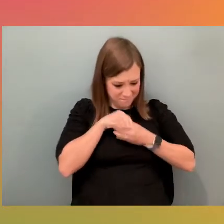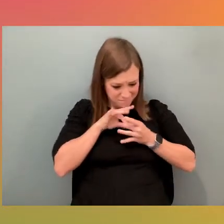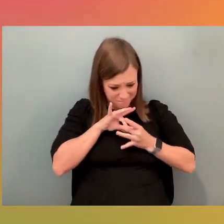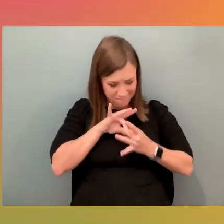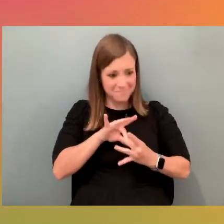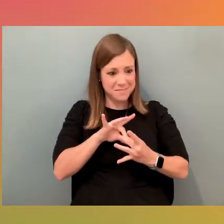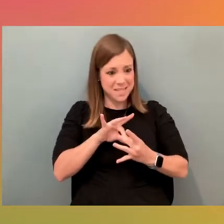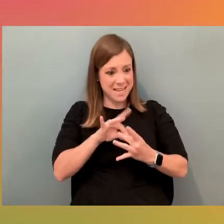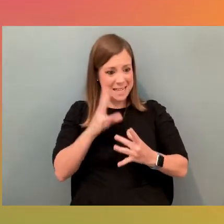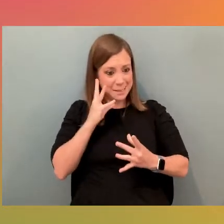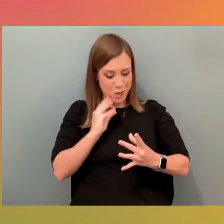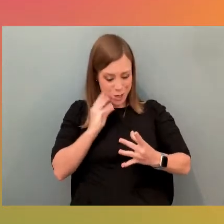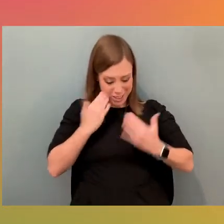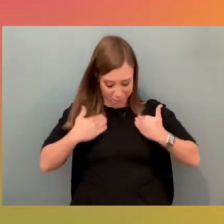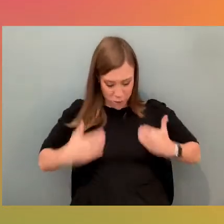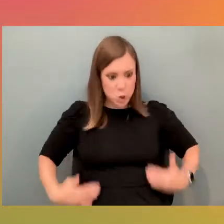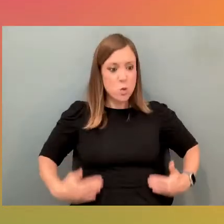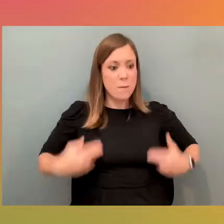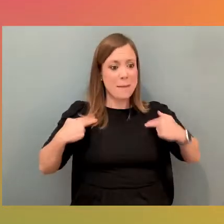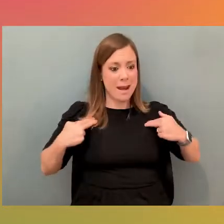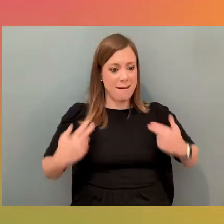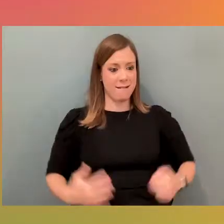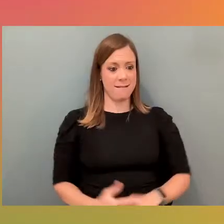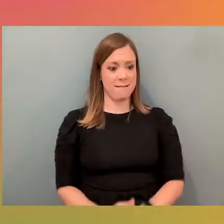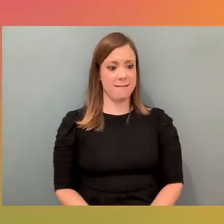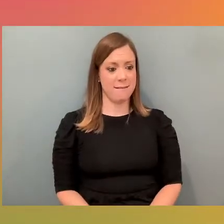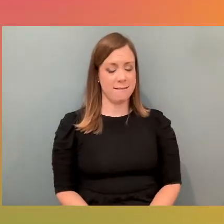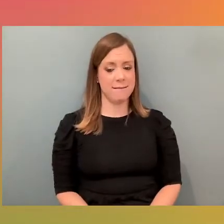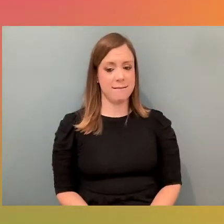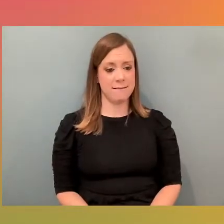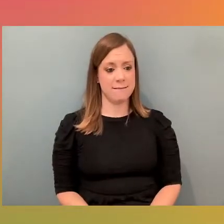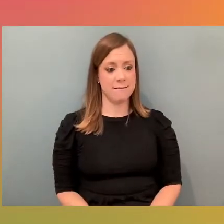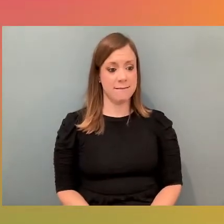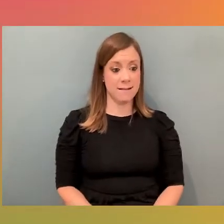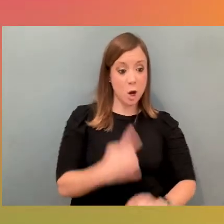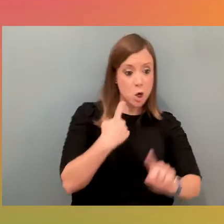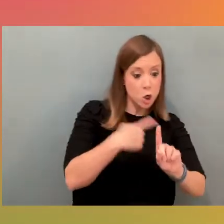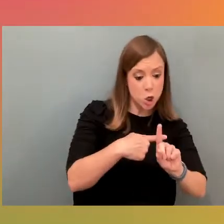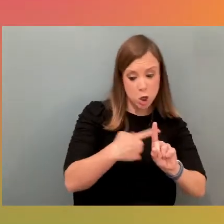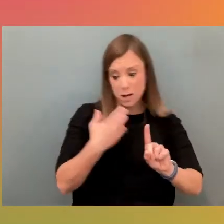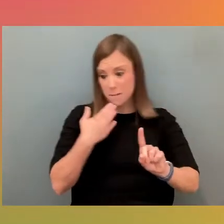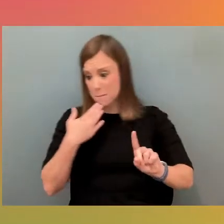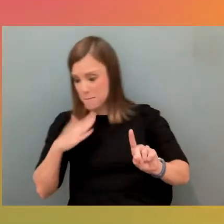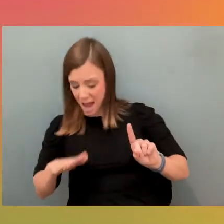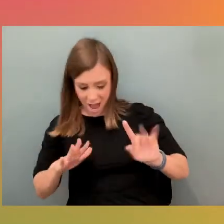AND KINDNESS. THAT'S IT PART OF THIS